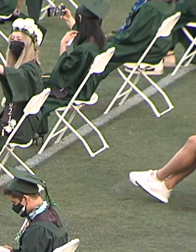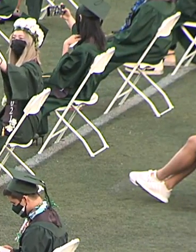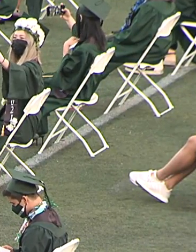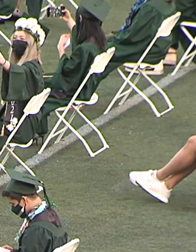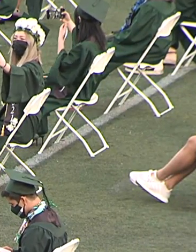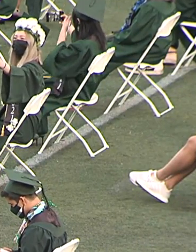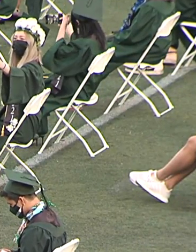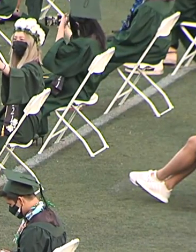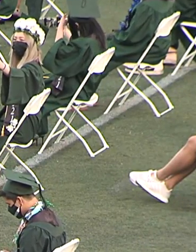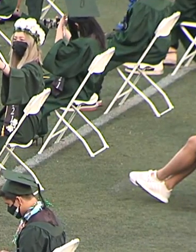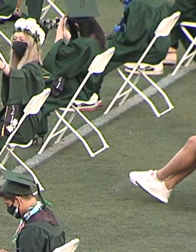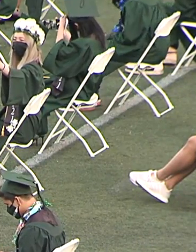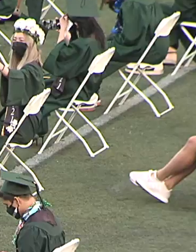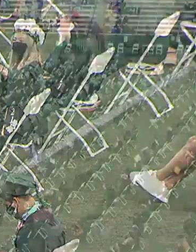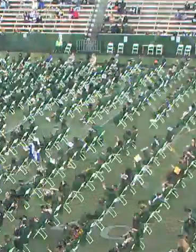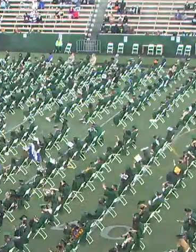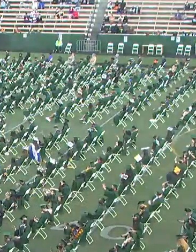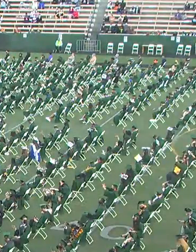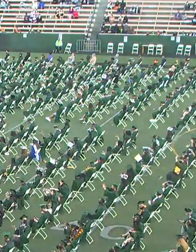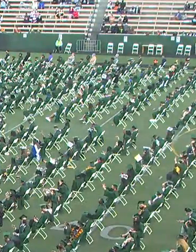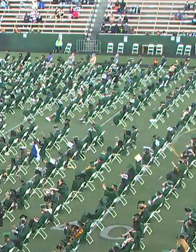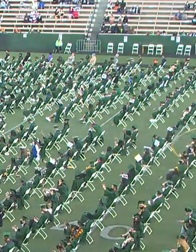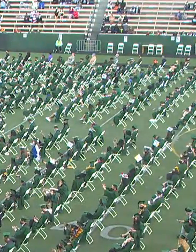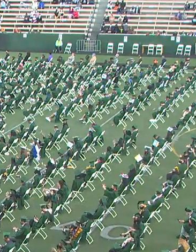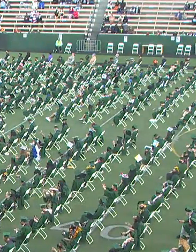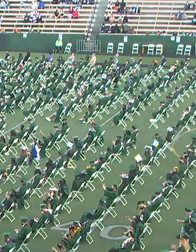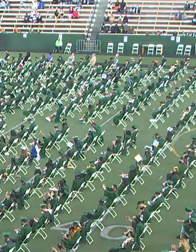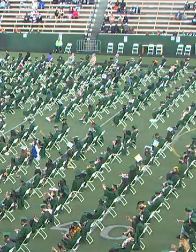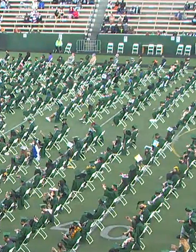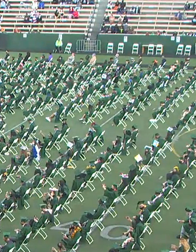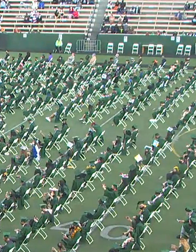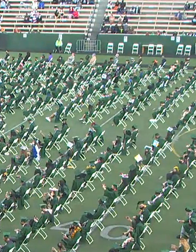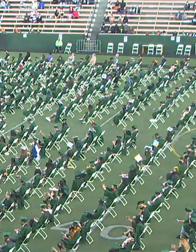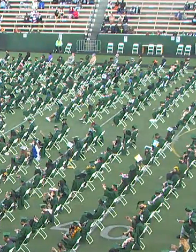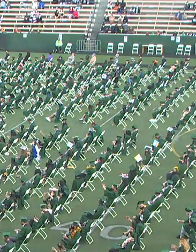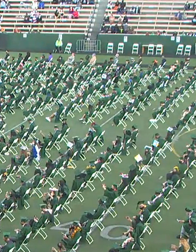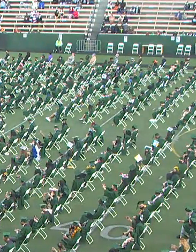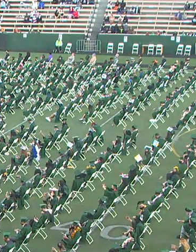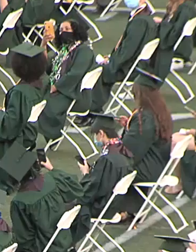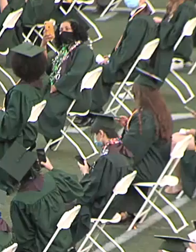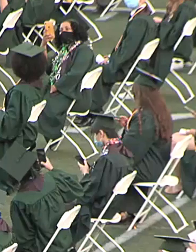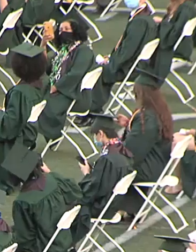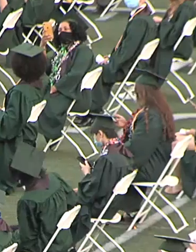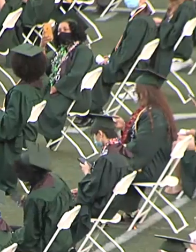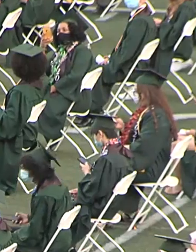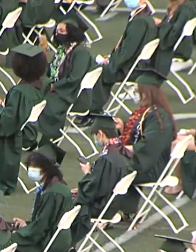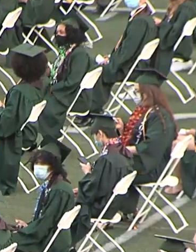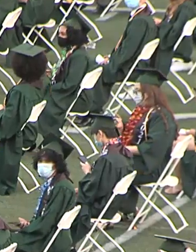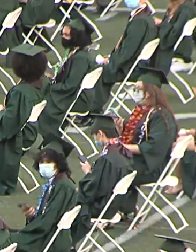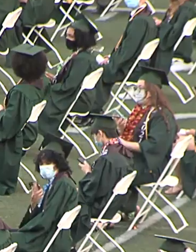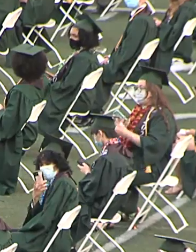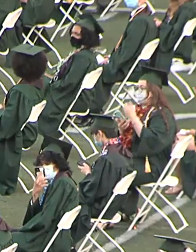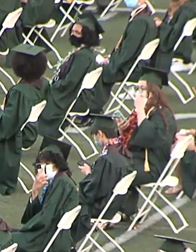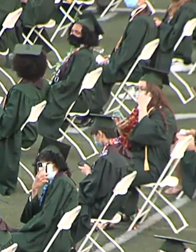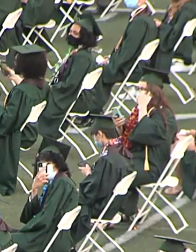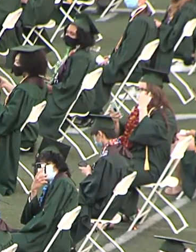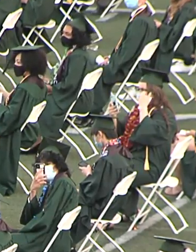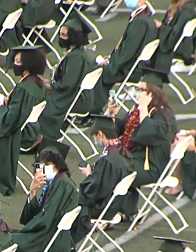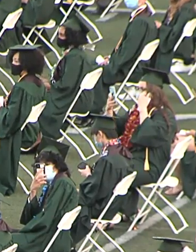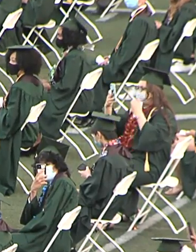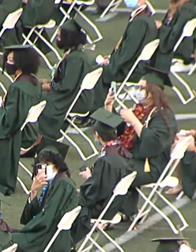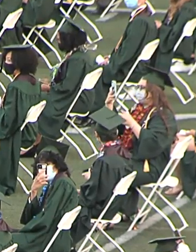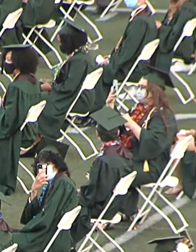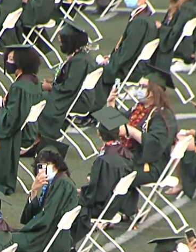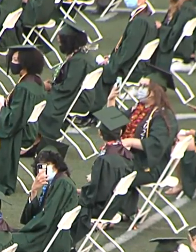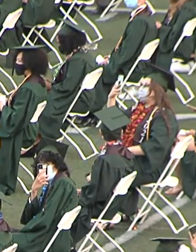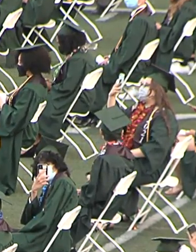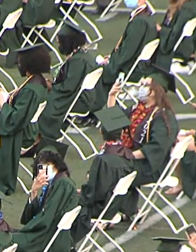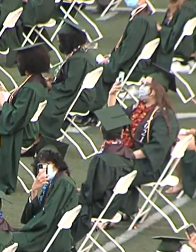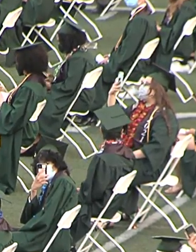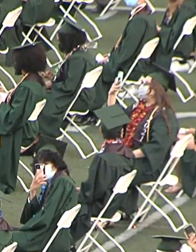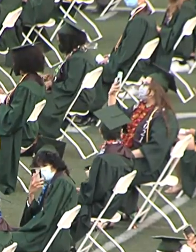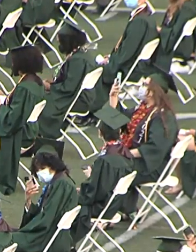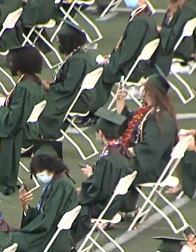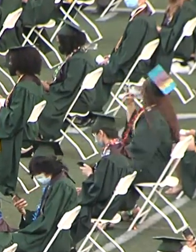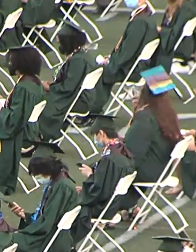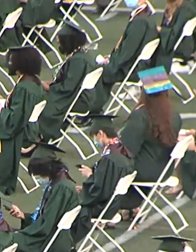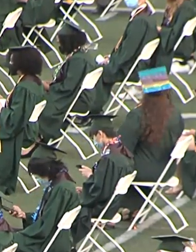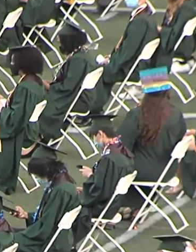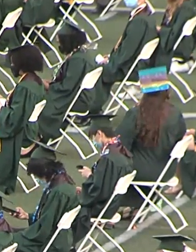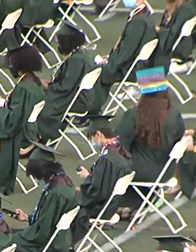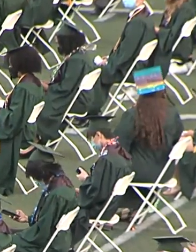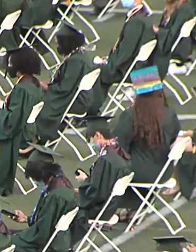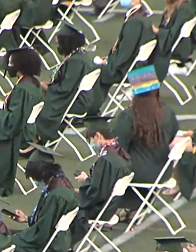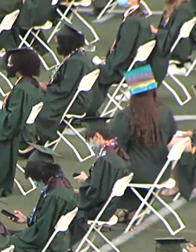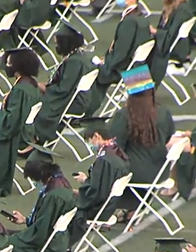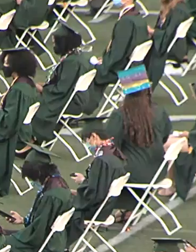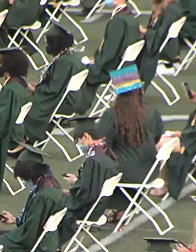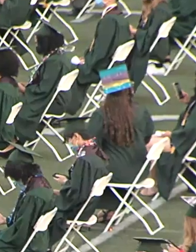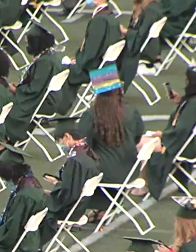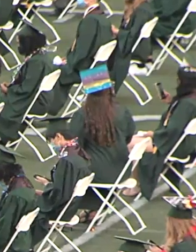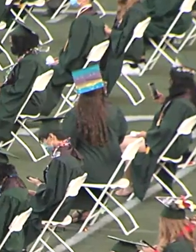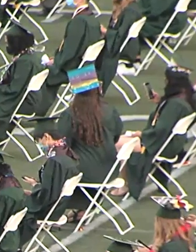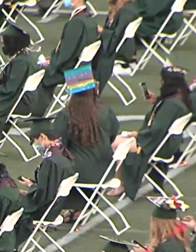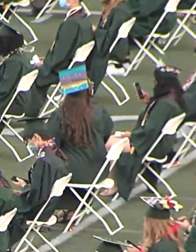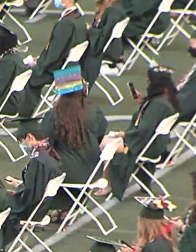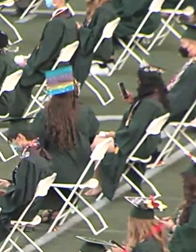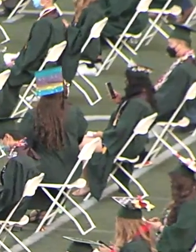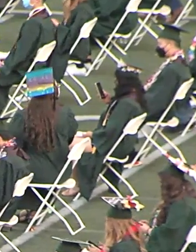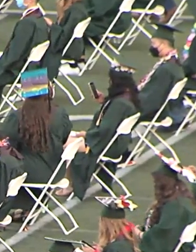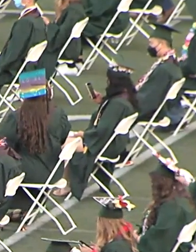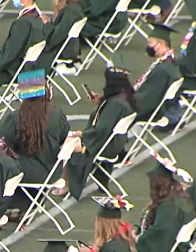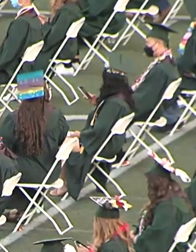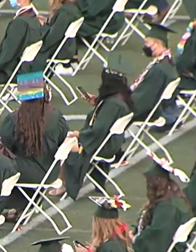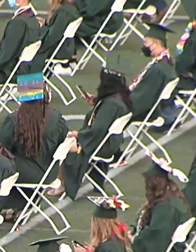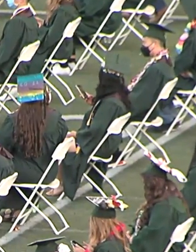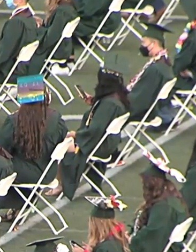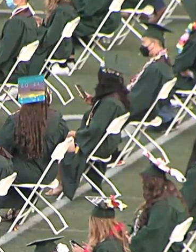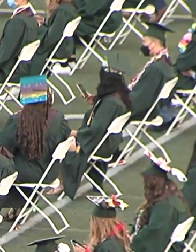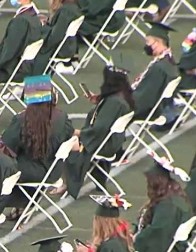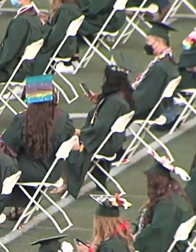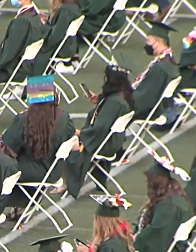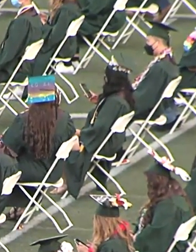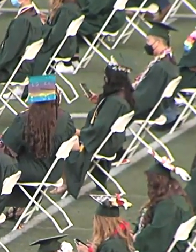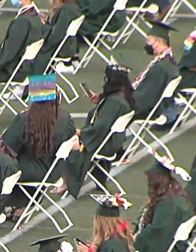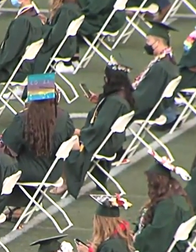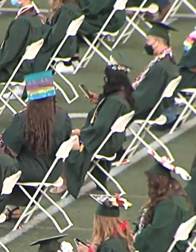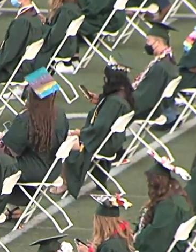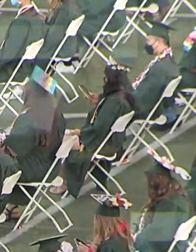All right. Thank you.